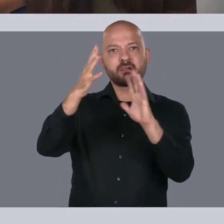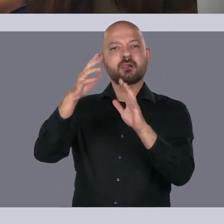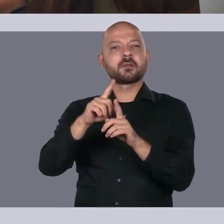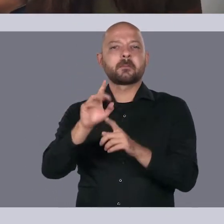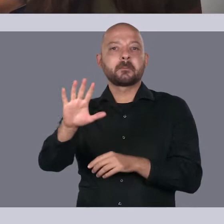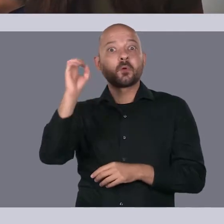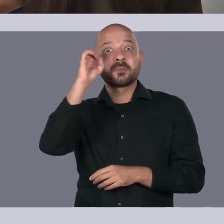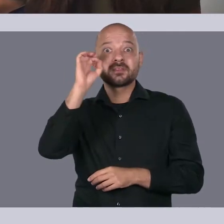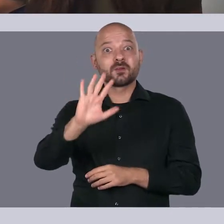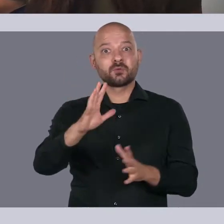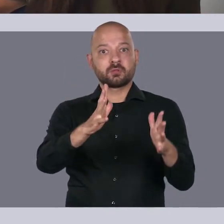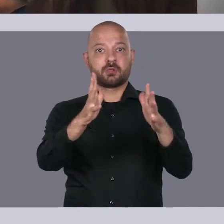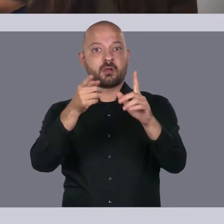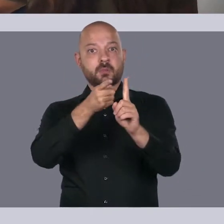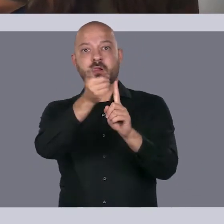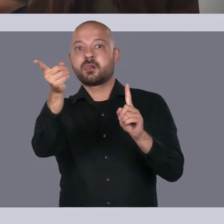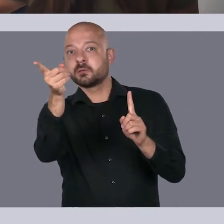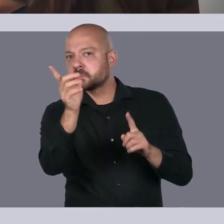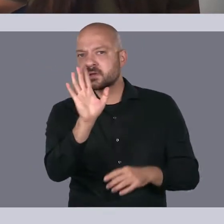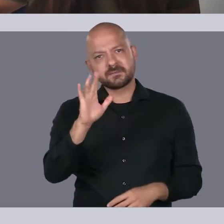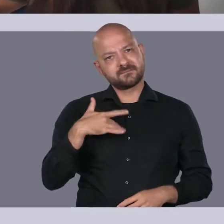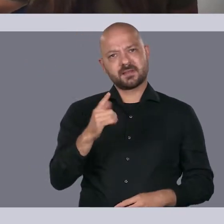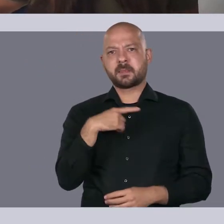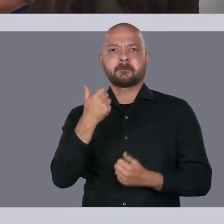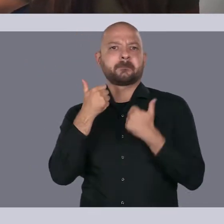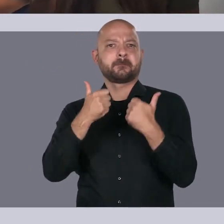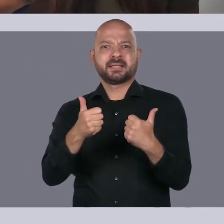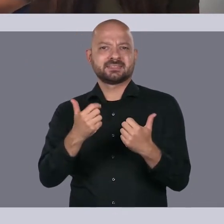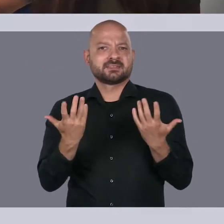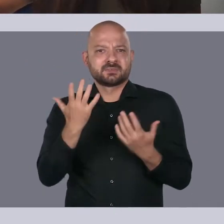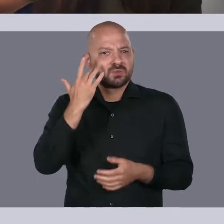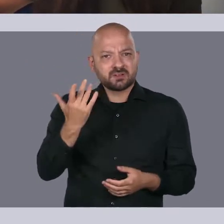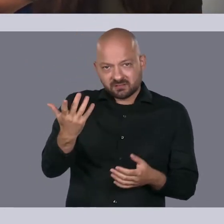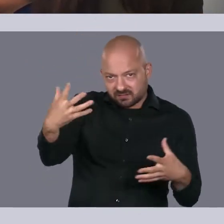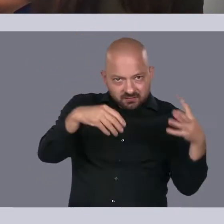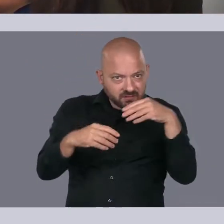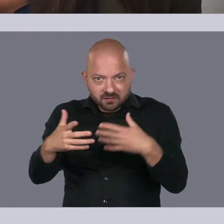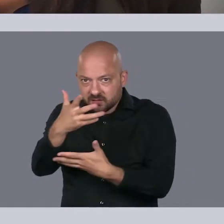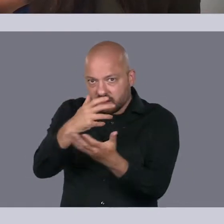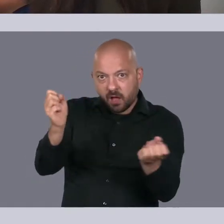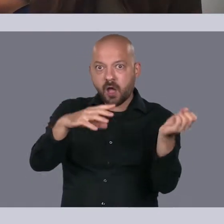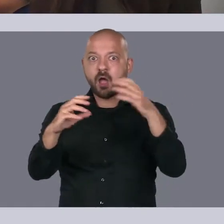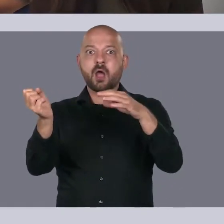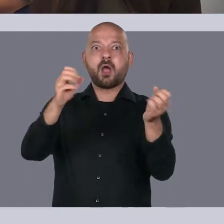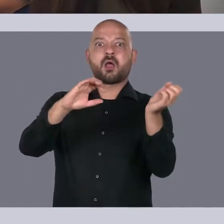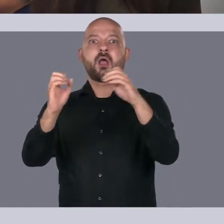because they allow for participants to stimulate each other and exchange common experiences. With native signers being direct members